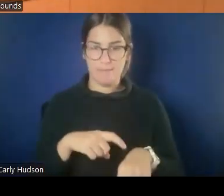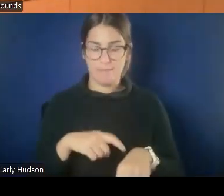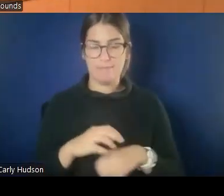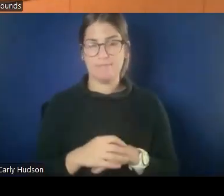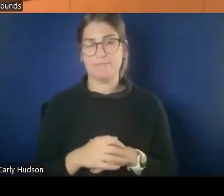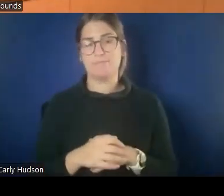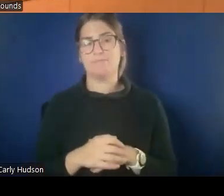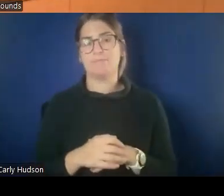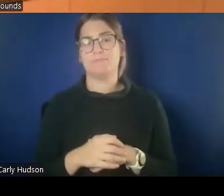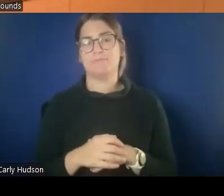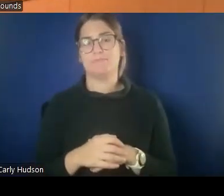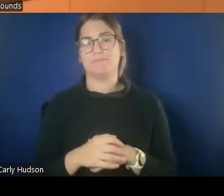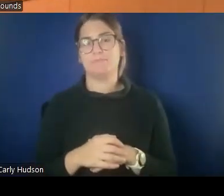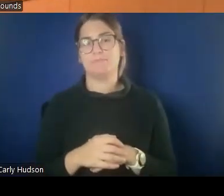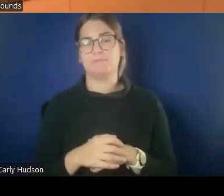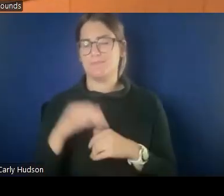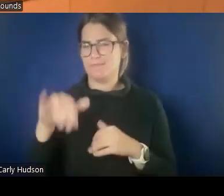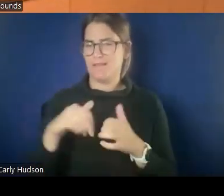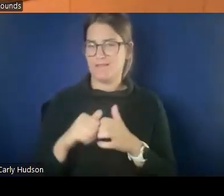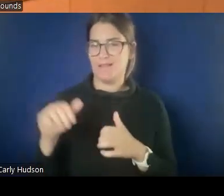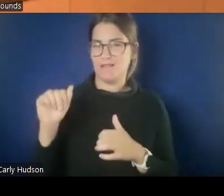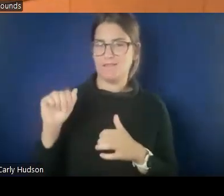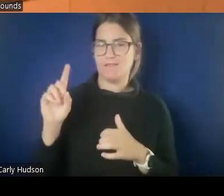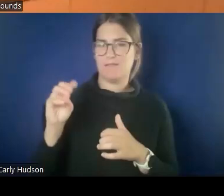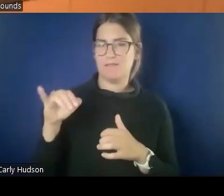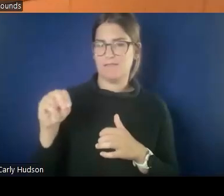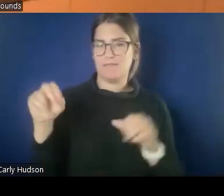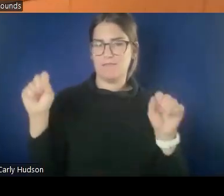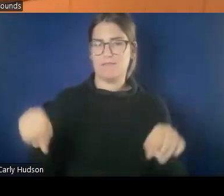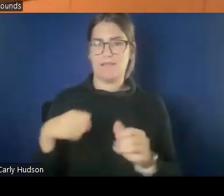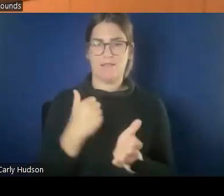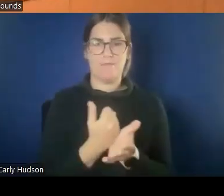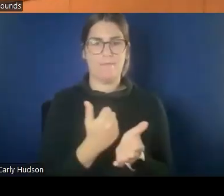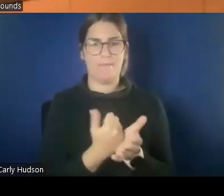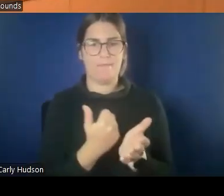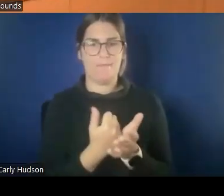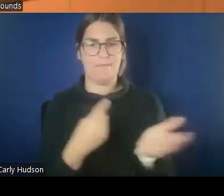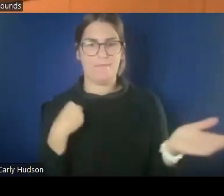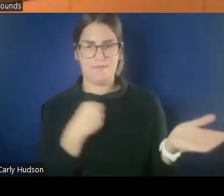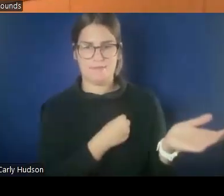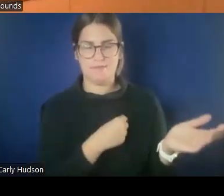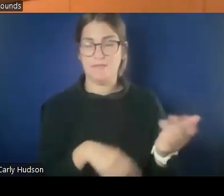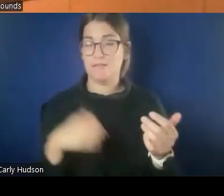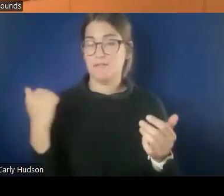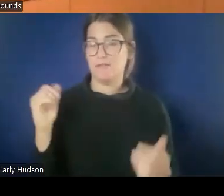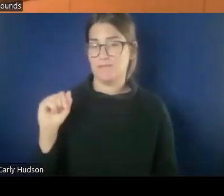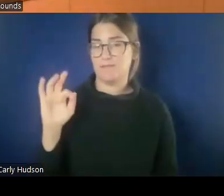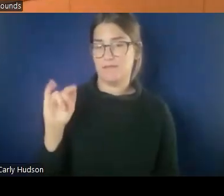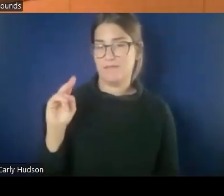um and that's how Administration can really help us and also other Affinity groups groups as well